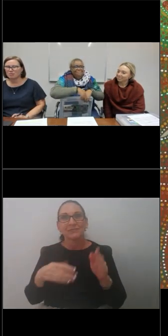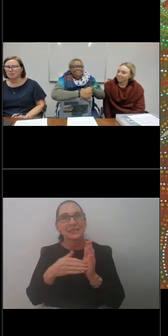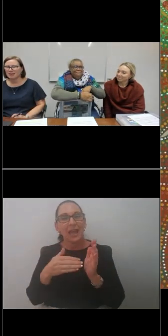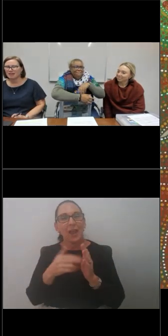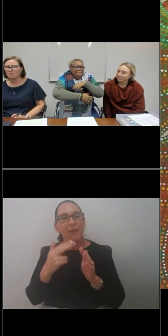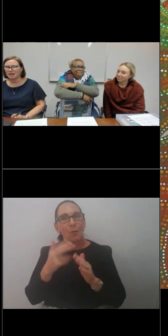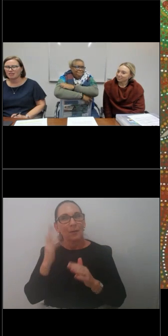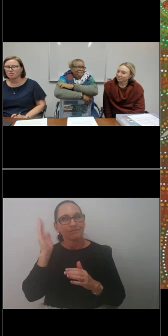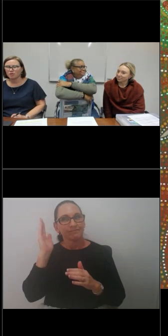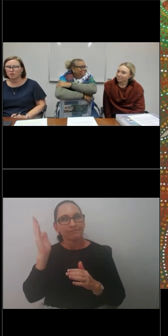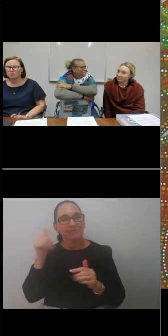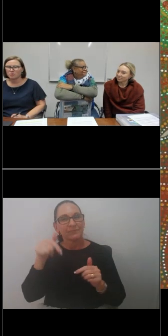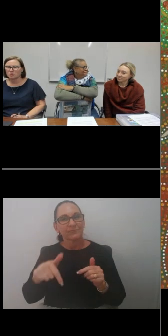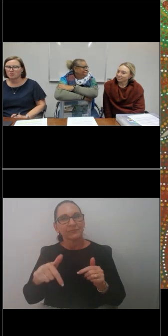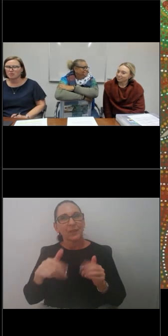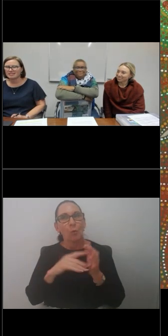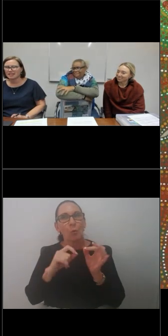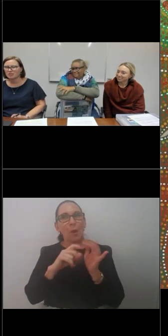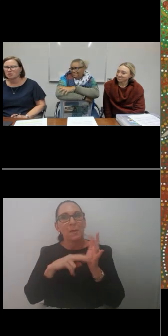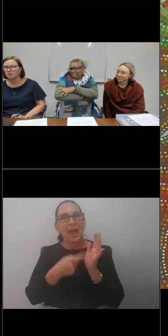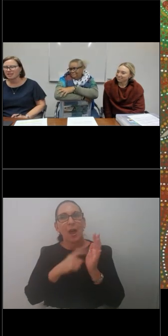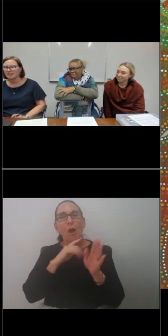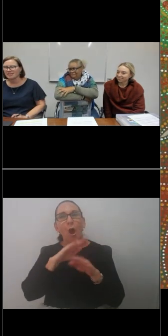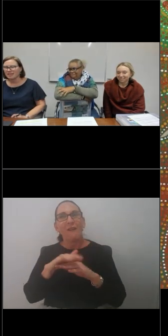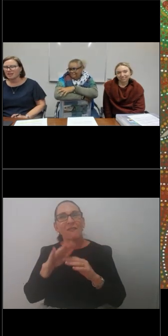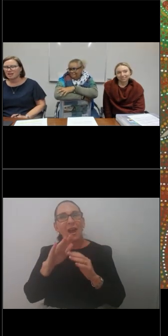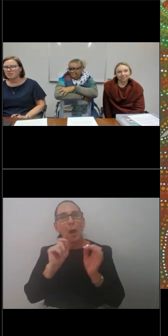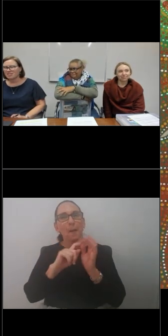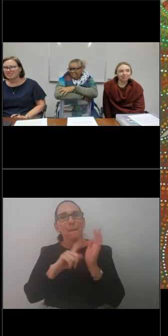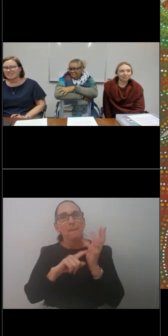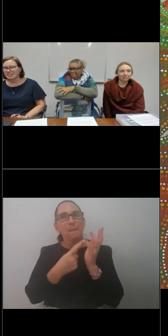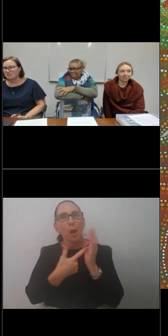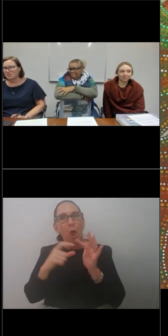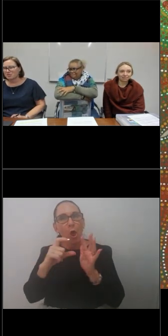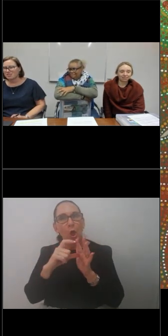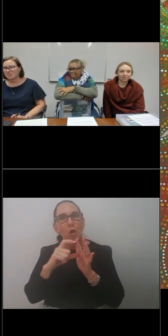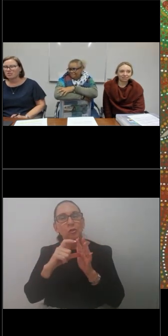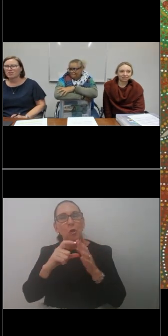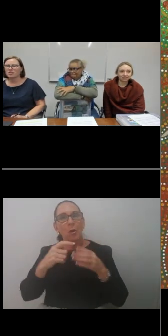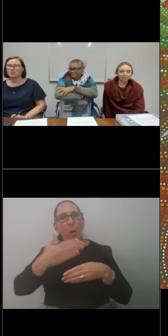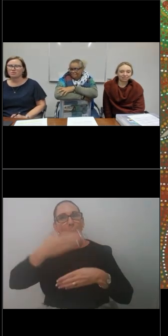webinar about the blurred borders Queensland tool kit which is a set of resources you can use with